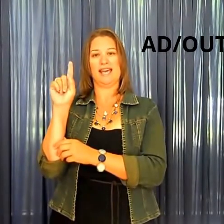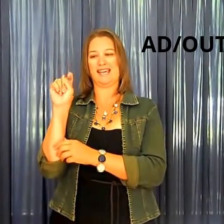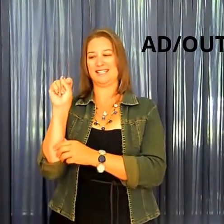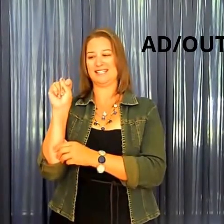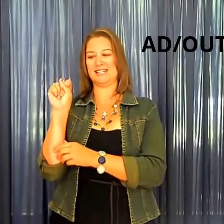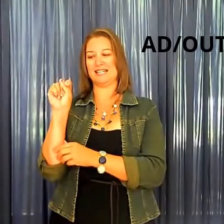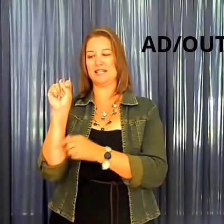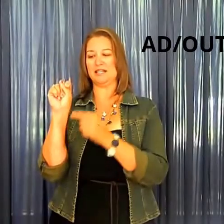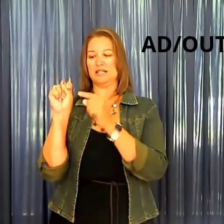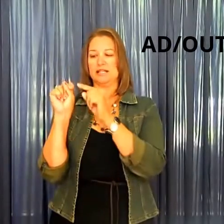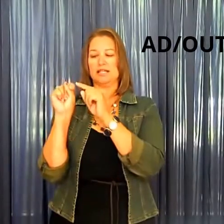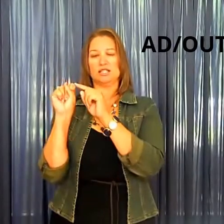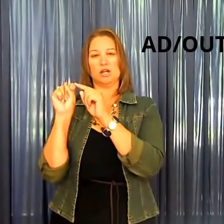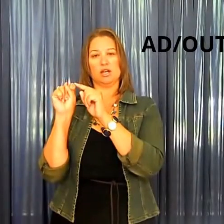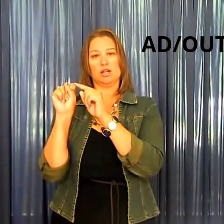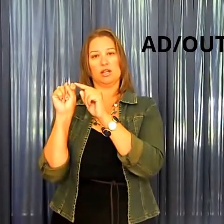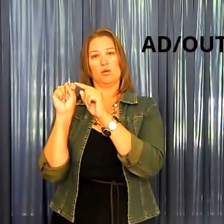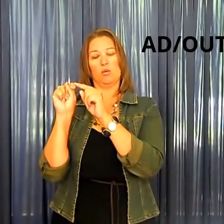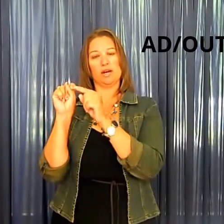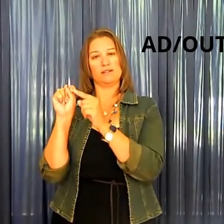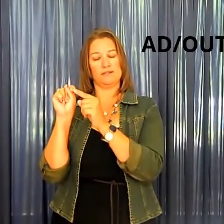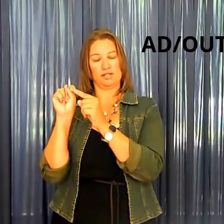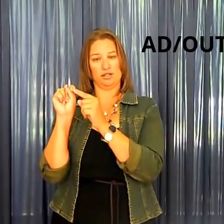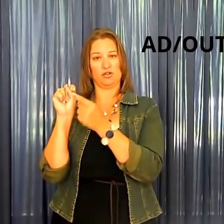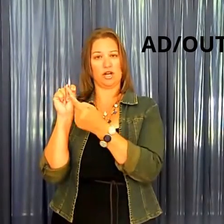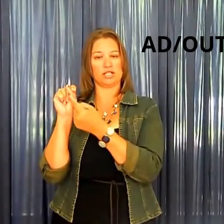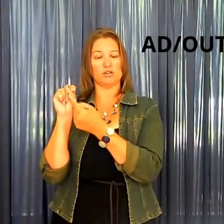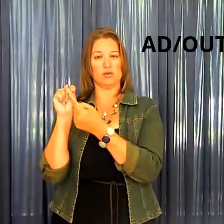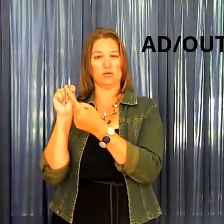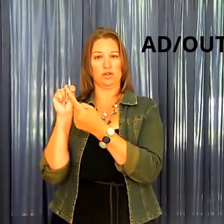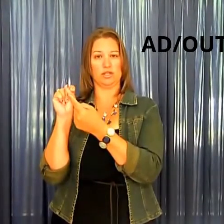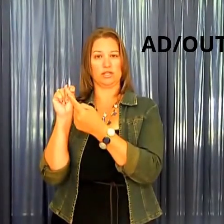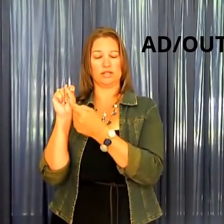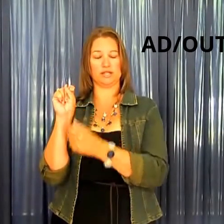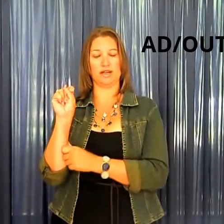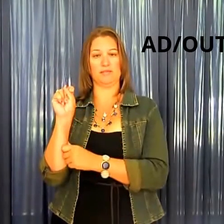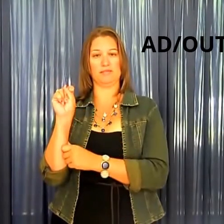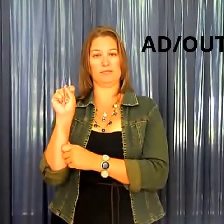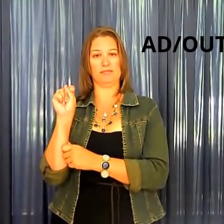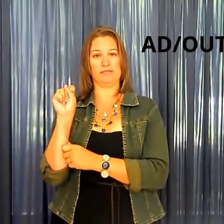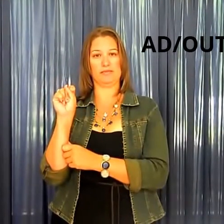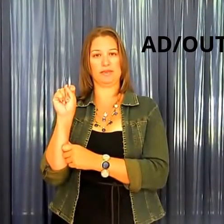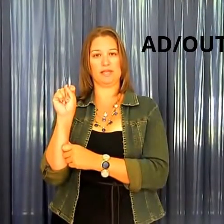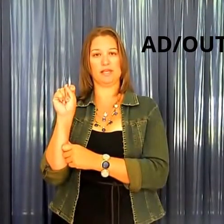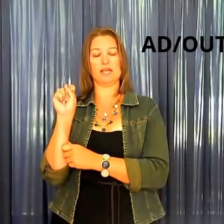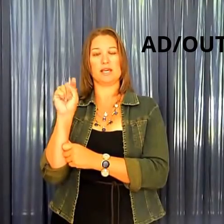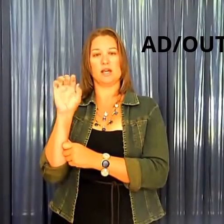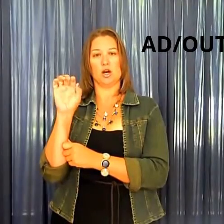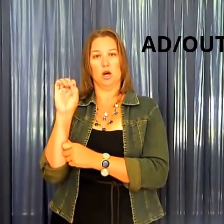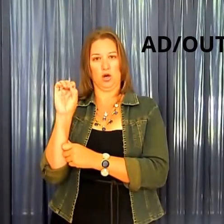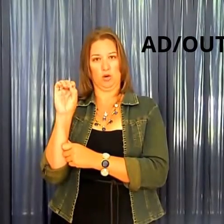"T" is one finger crossing over the thumb.